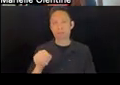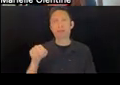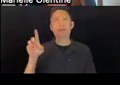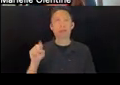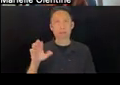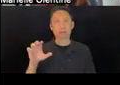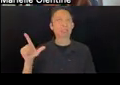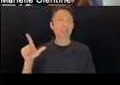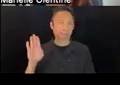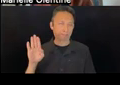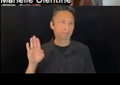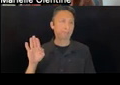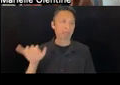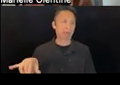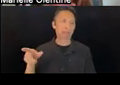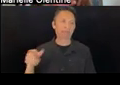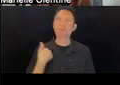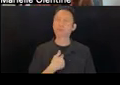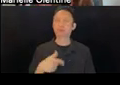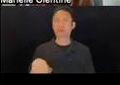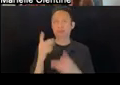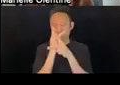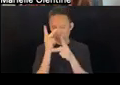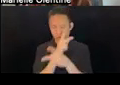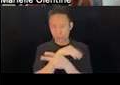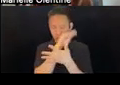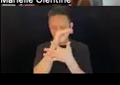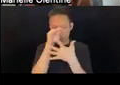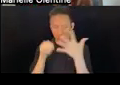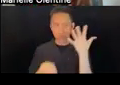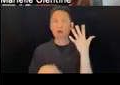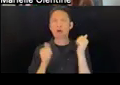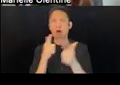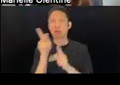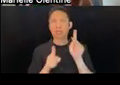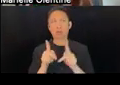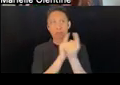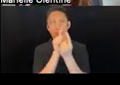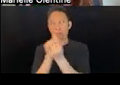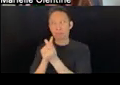in the last few years. So it's not about pegging to specific institutions.